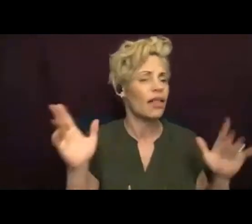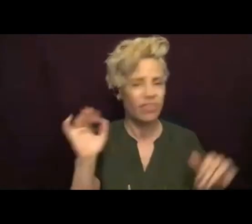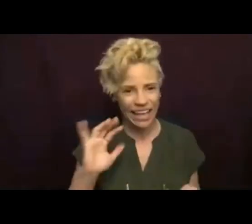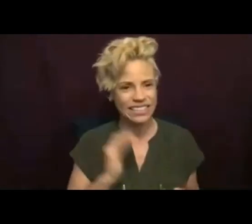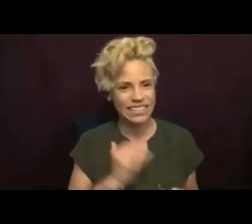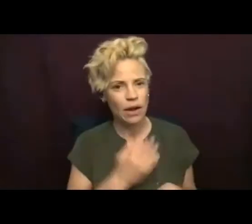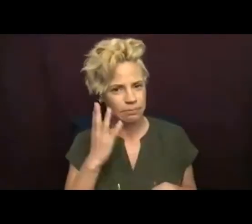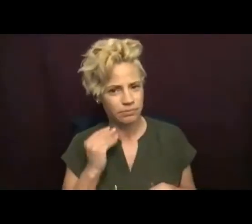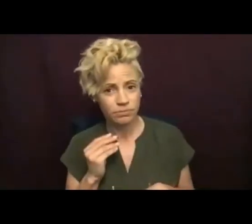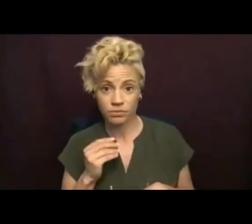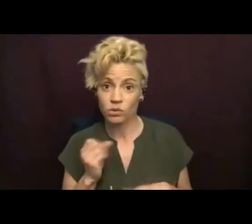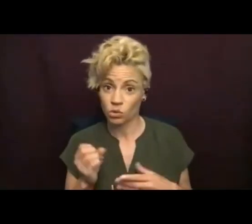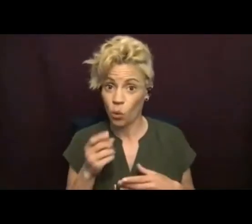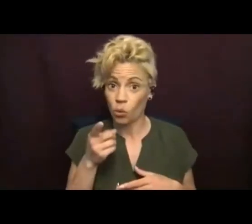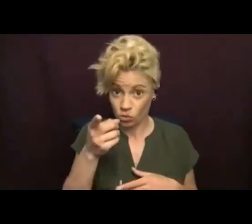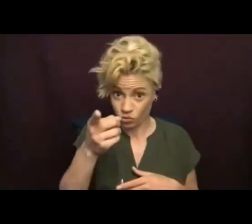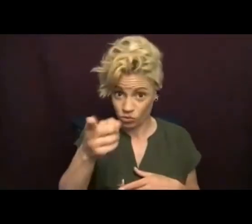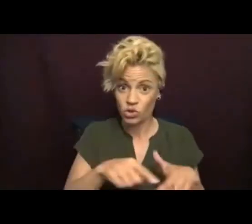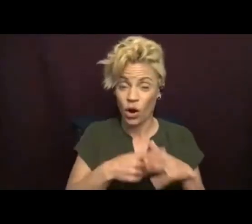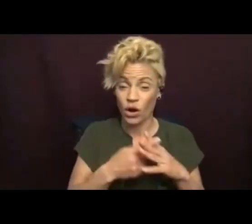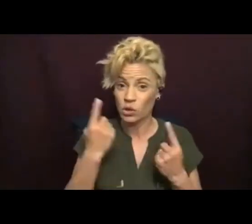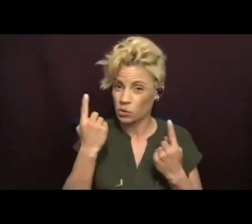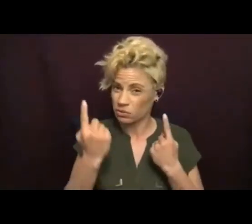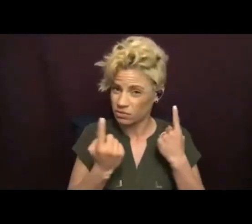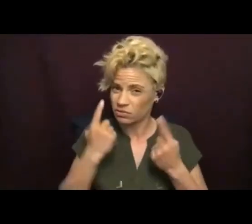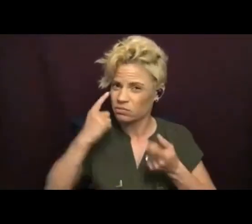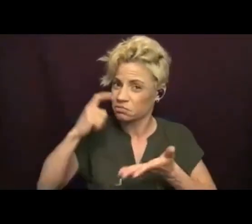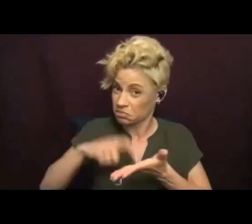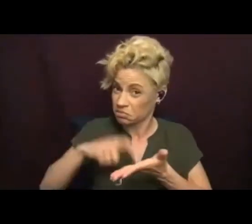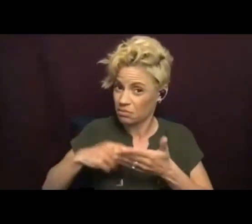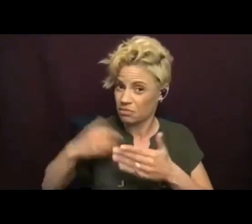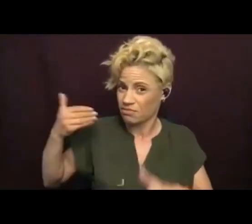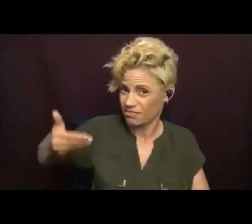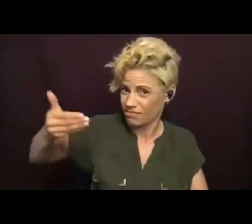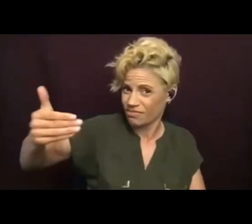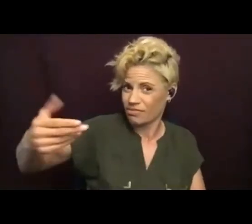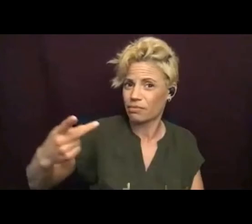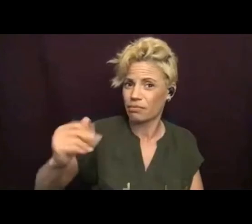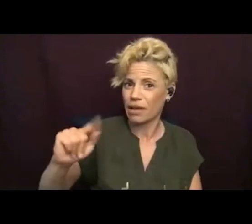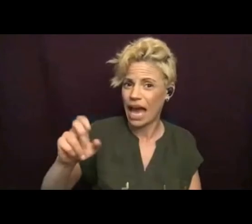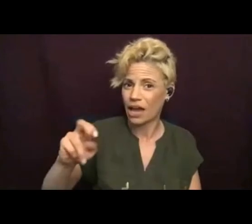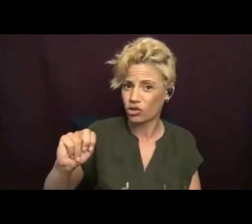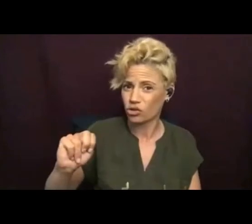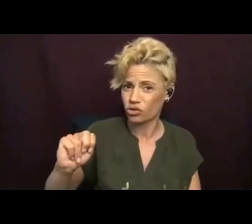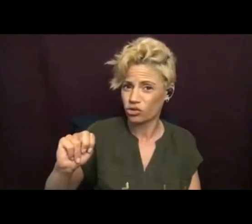Are you beginning to see that there's a pattern here? It's called censorship, that's what's going on.